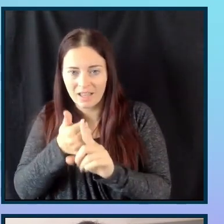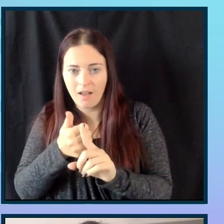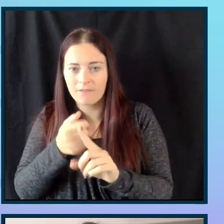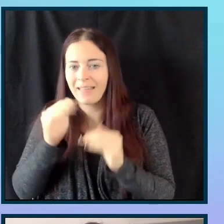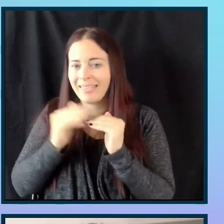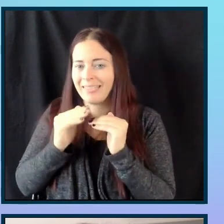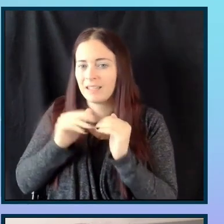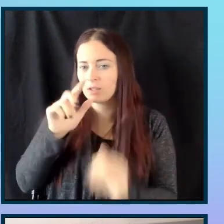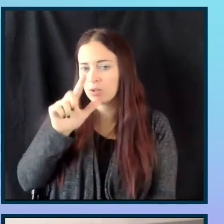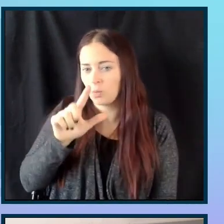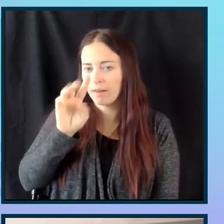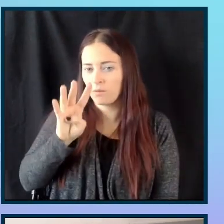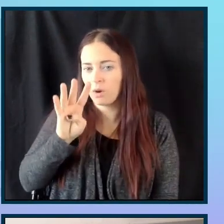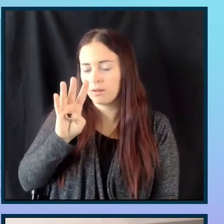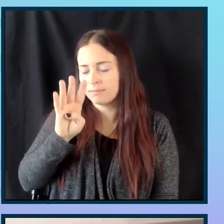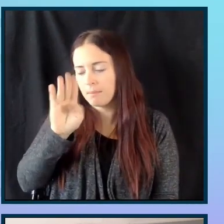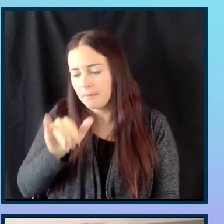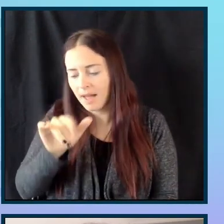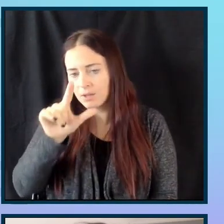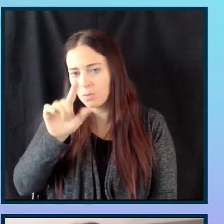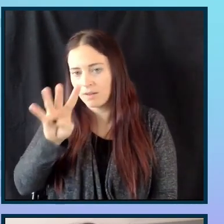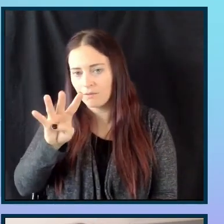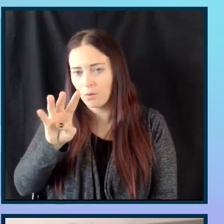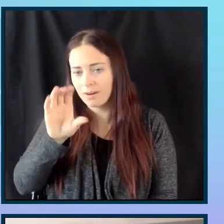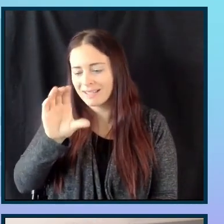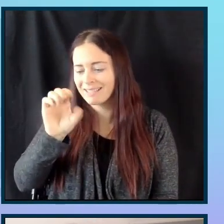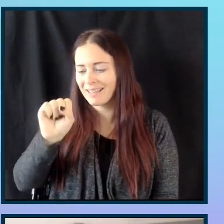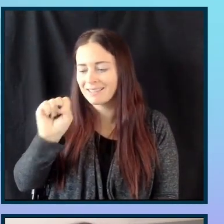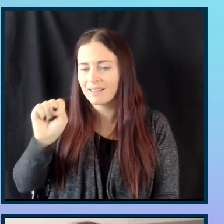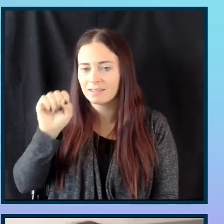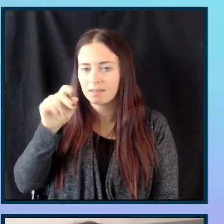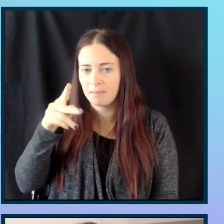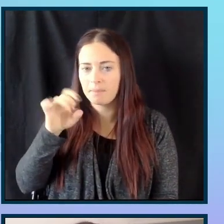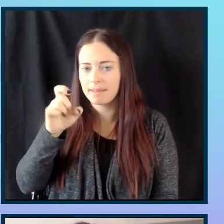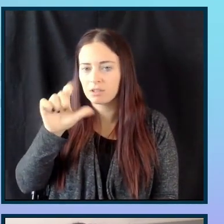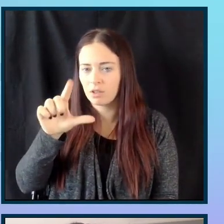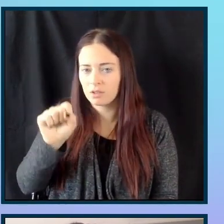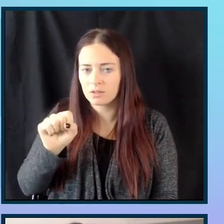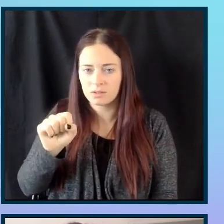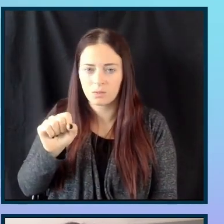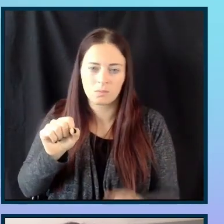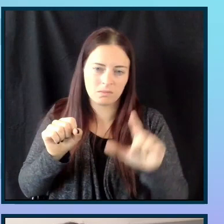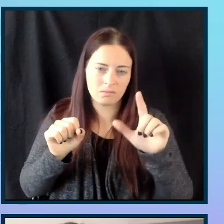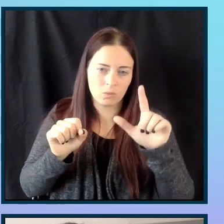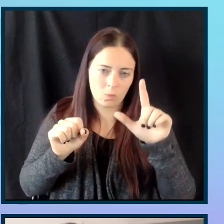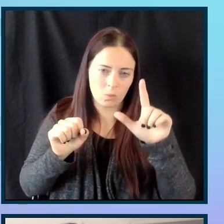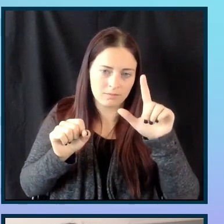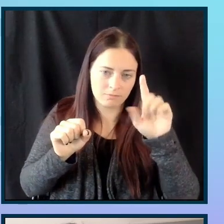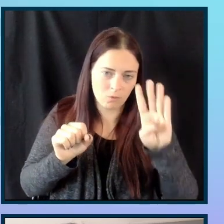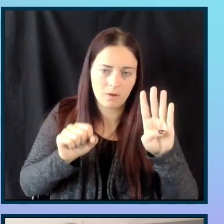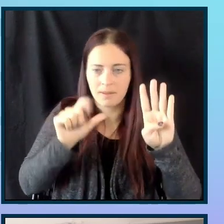So a button needs to be 24 by 24 pixels, except where the size